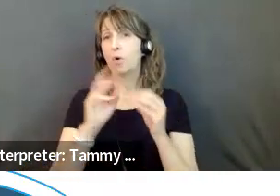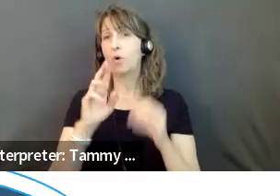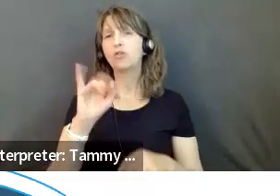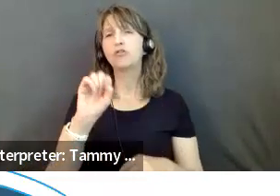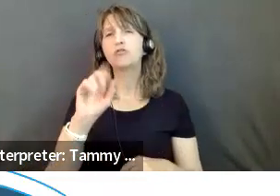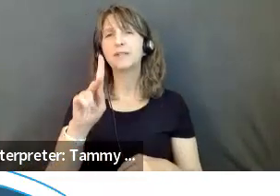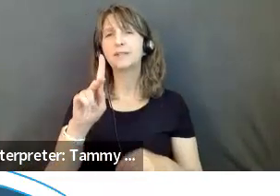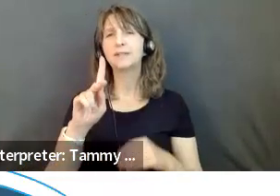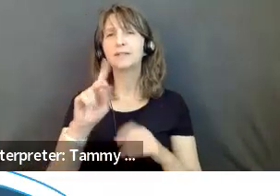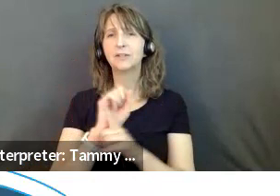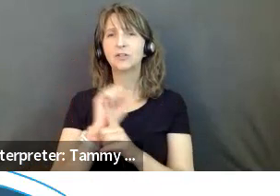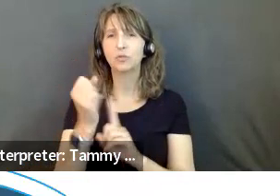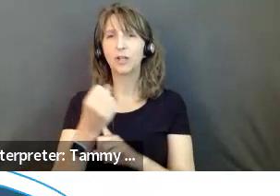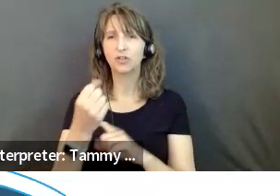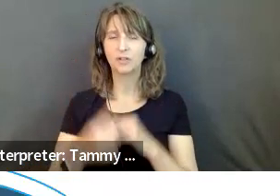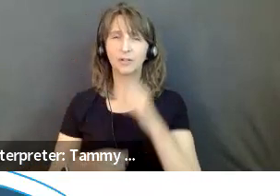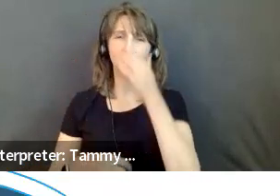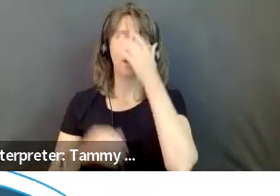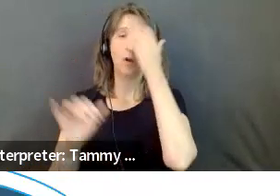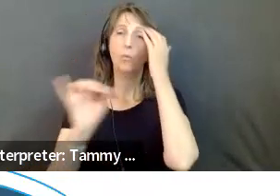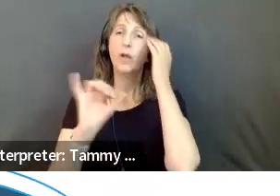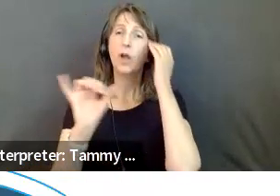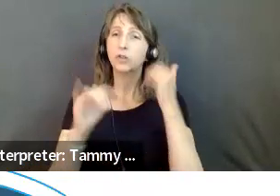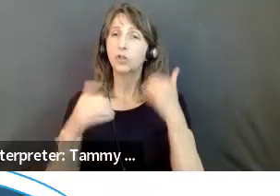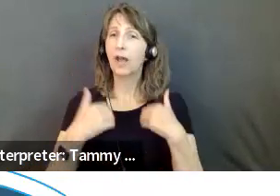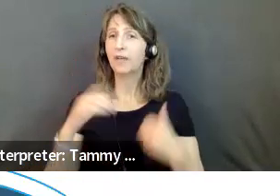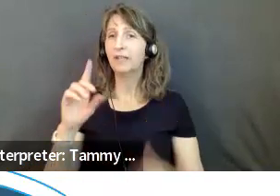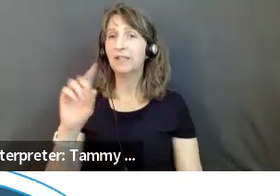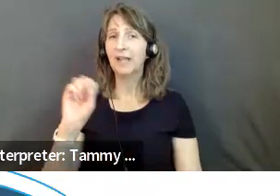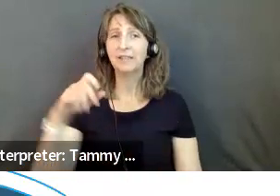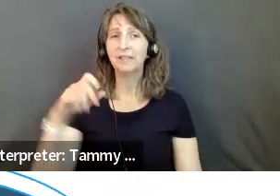We also have developed a DSP wellness training that we are about to roll out so that we are shifting the focus of support to promoting wellness.